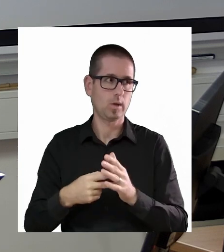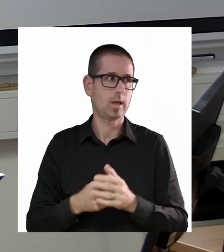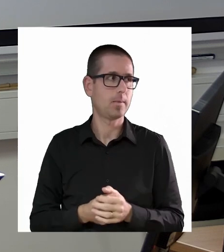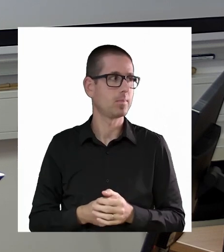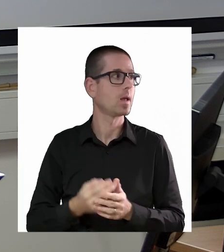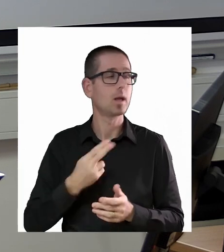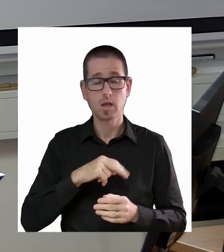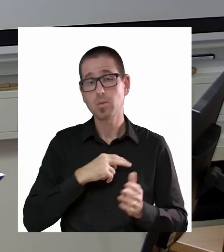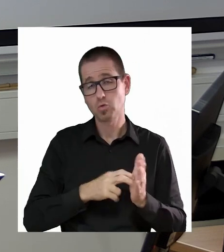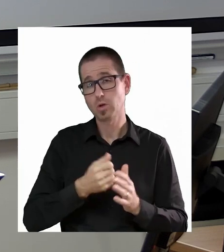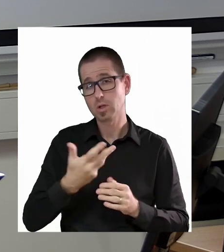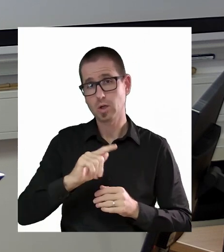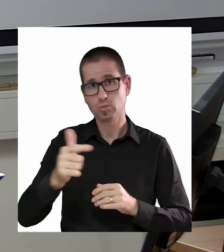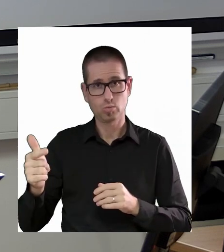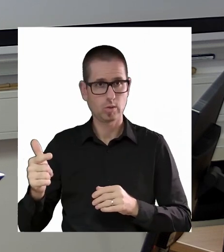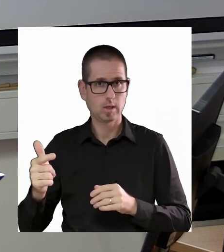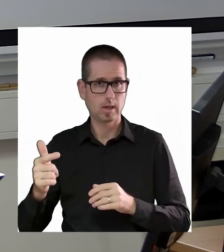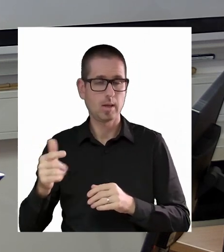few more projects still continue, still going on.